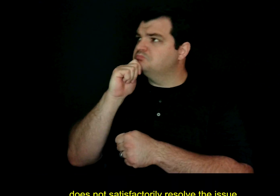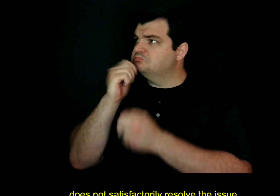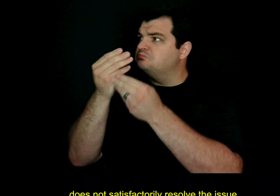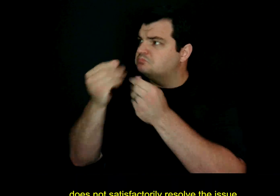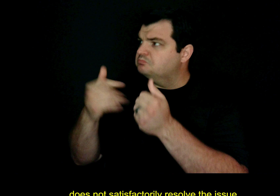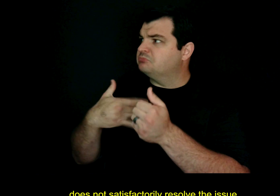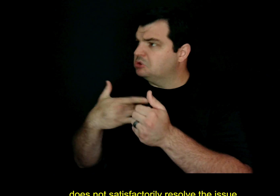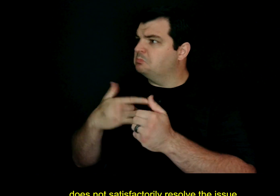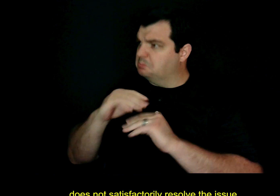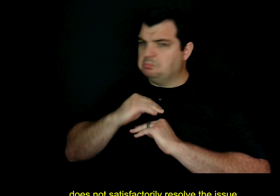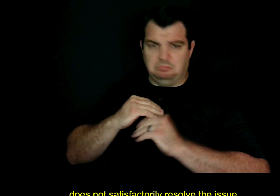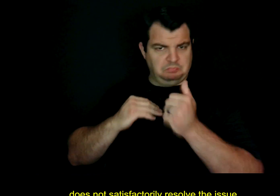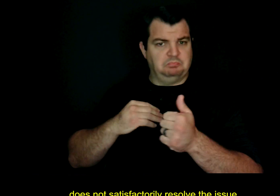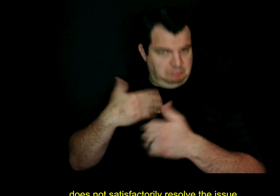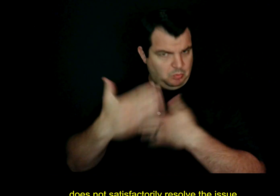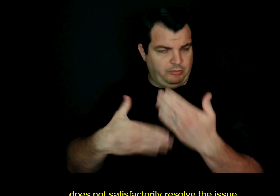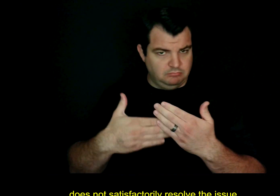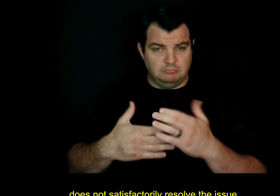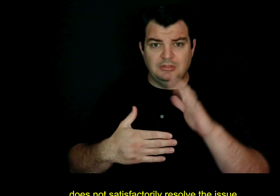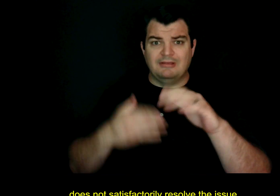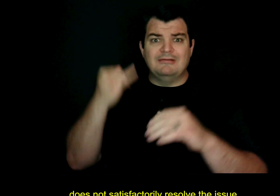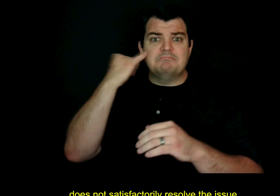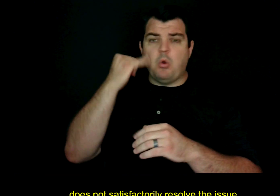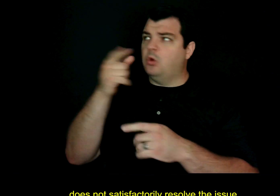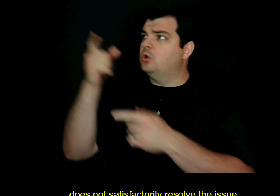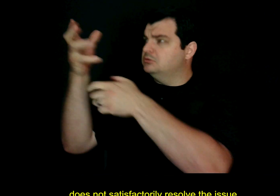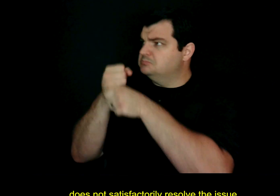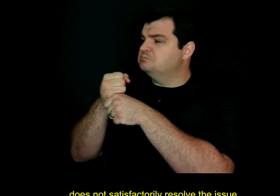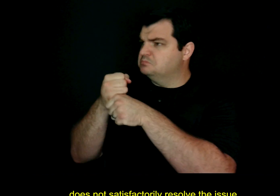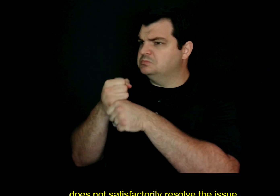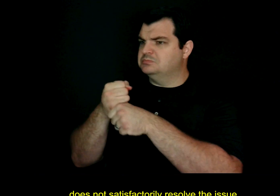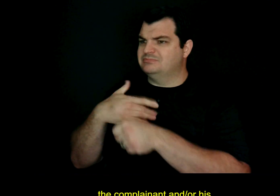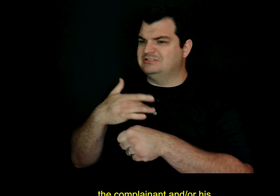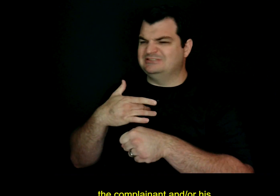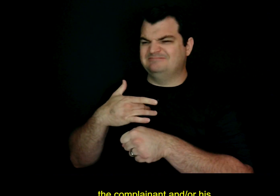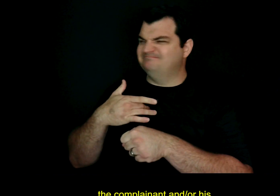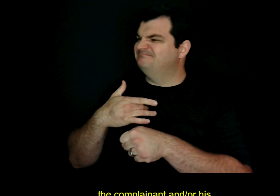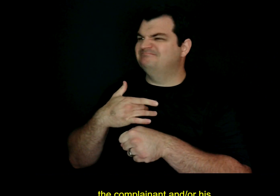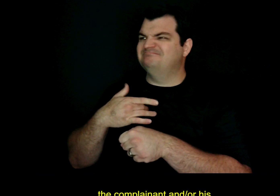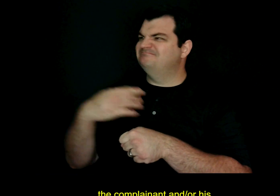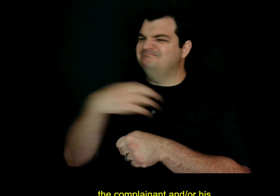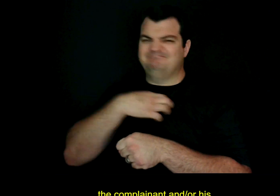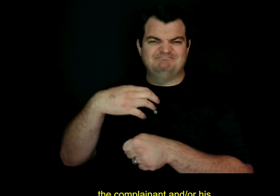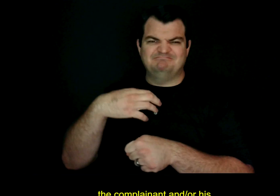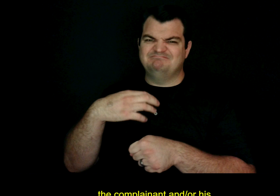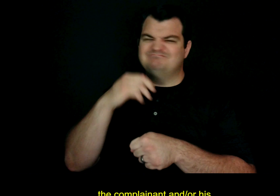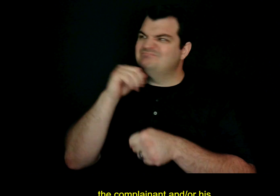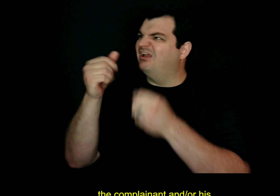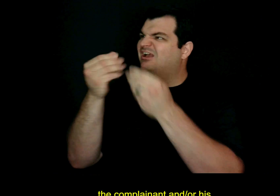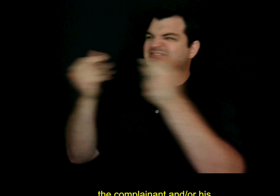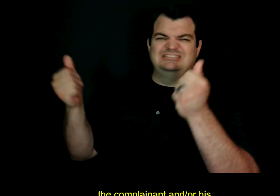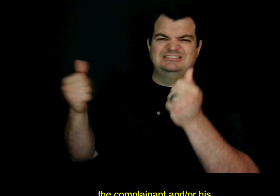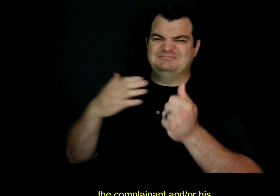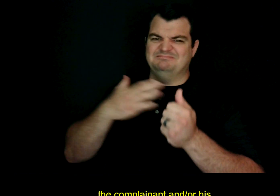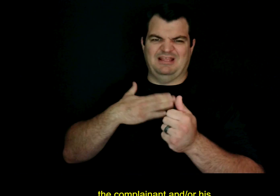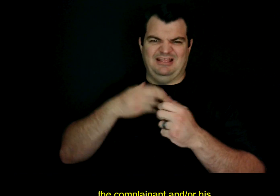does not satisfactorily resolve the issue, the complainant and/or his